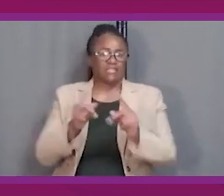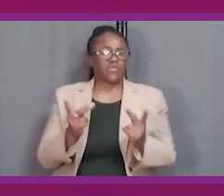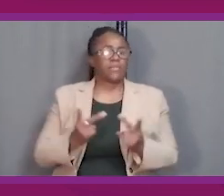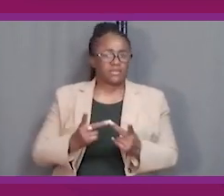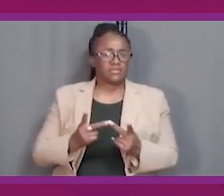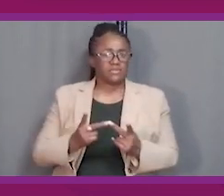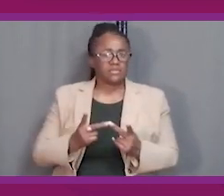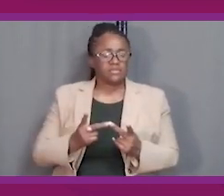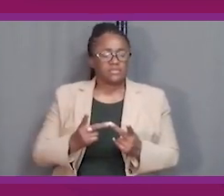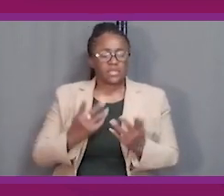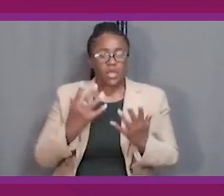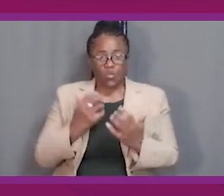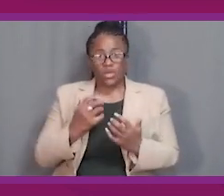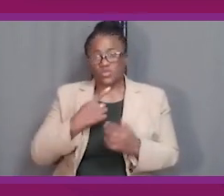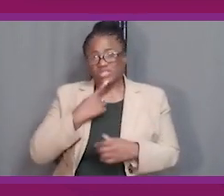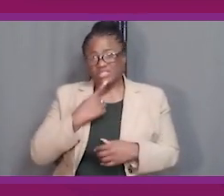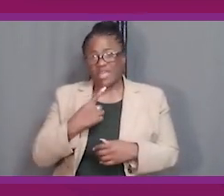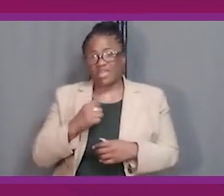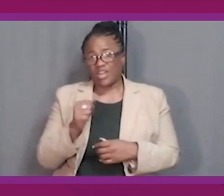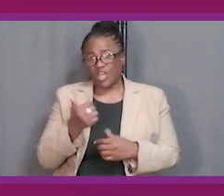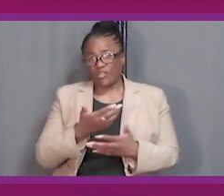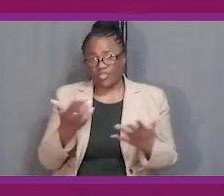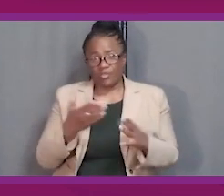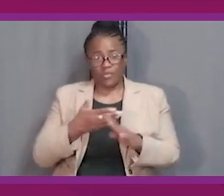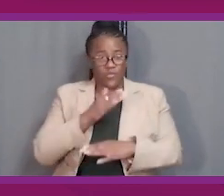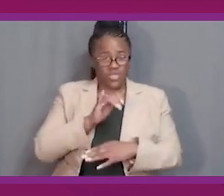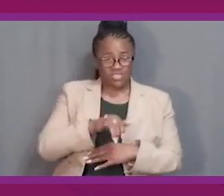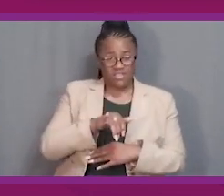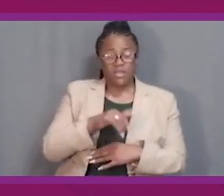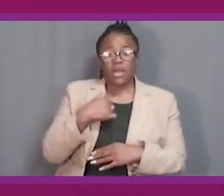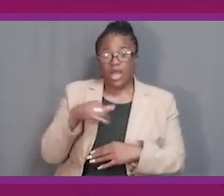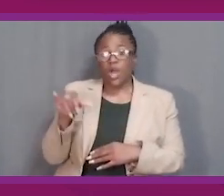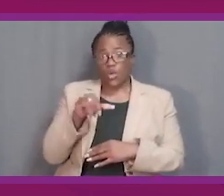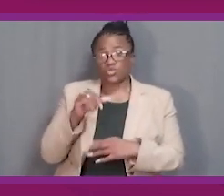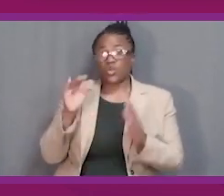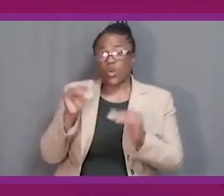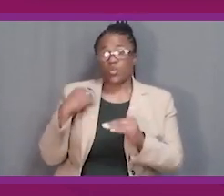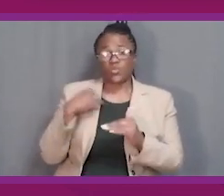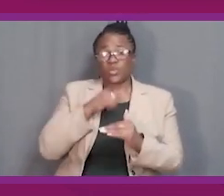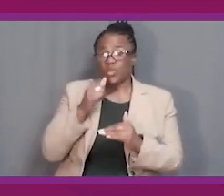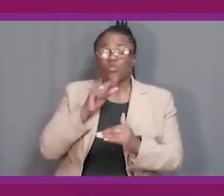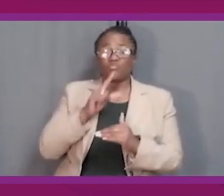hope that we don't fall into the same trap that feminism has, for example, in terms of trying to